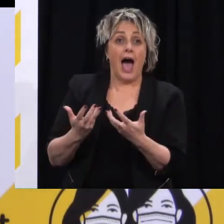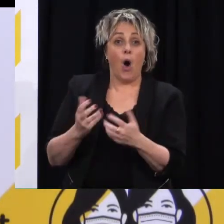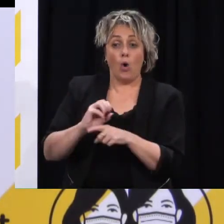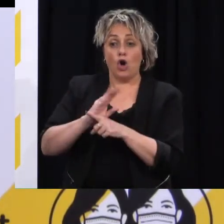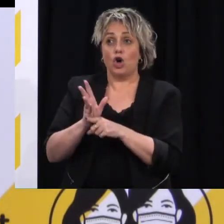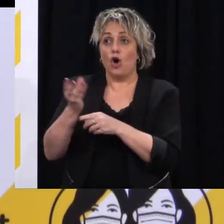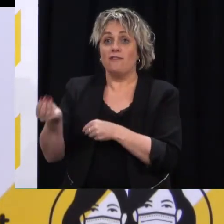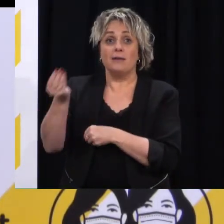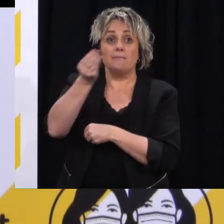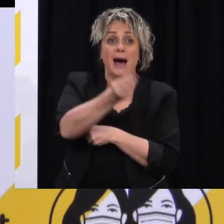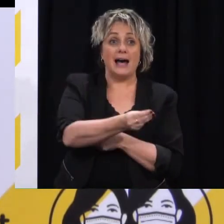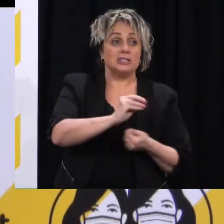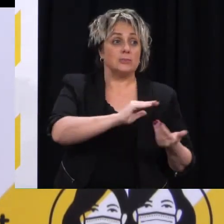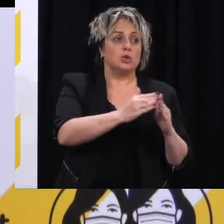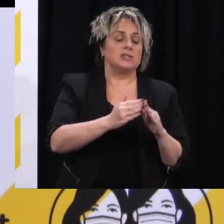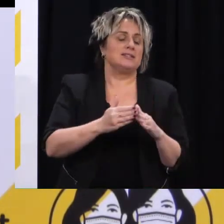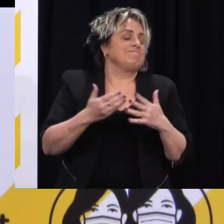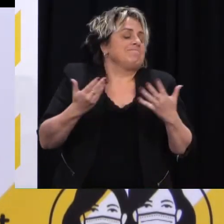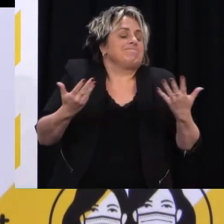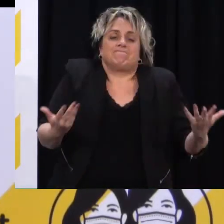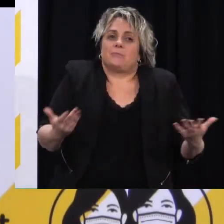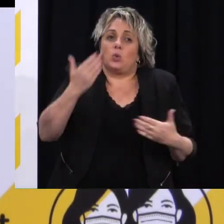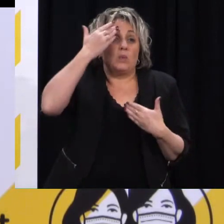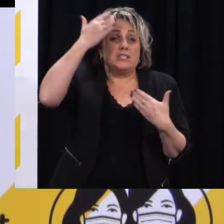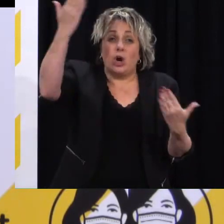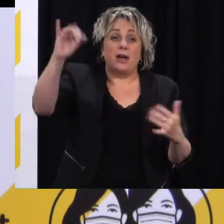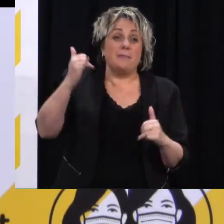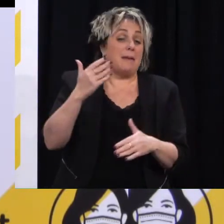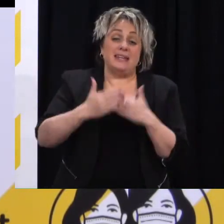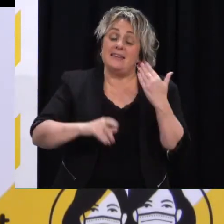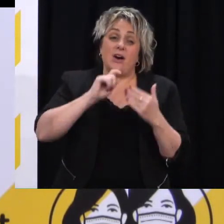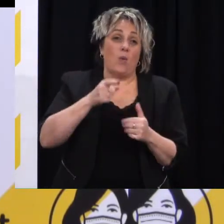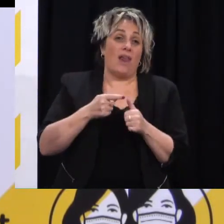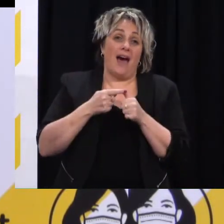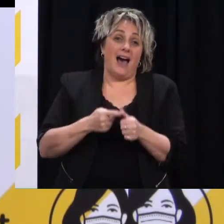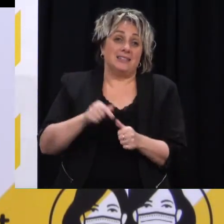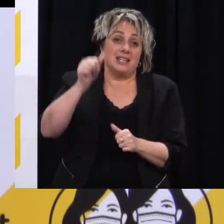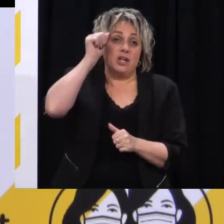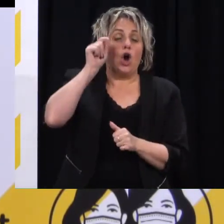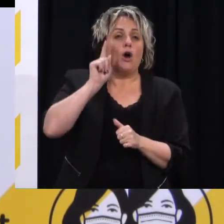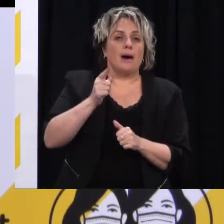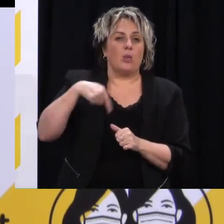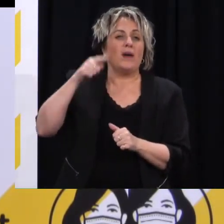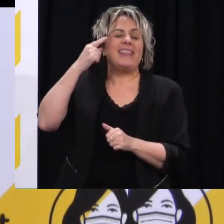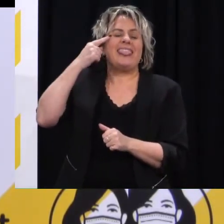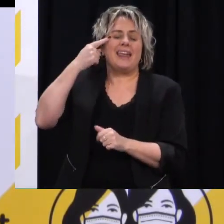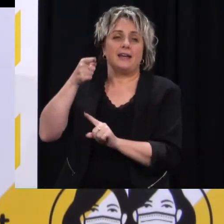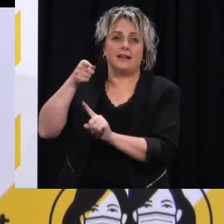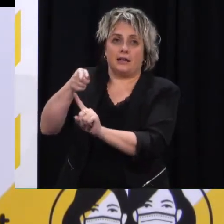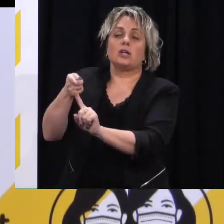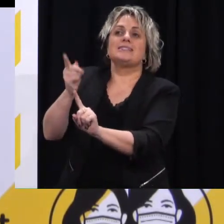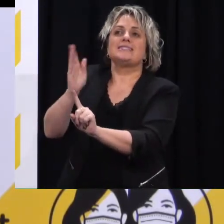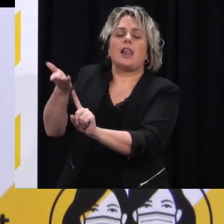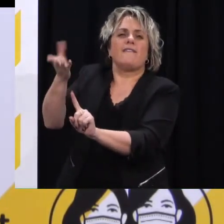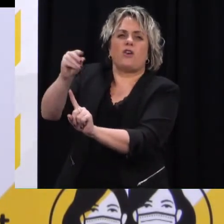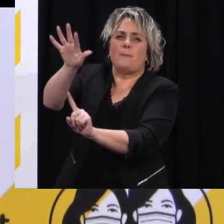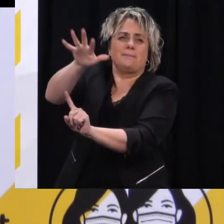they've turned out to be dead- ends so far. So we may never find the exact way the virus got from facility into the